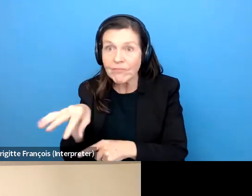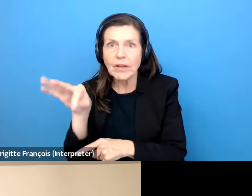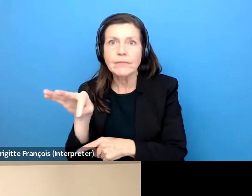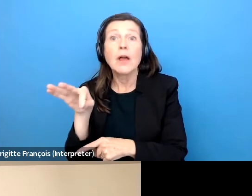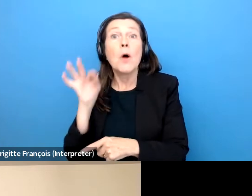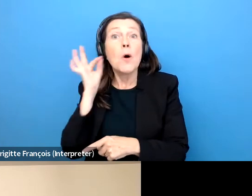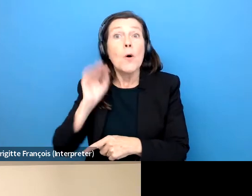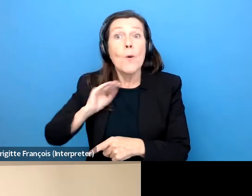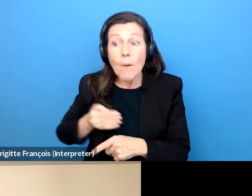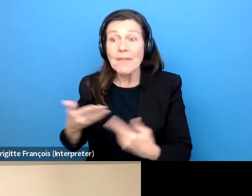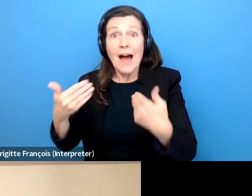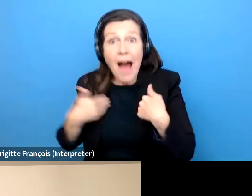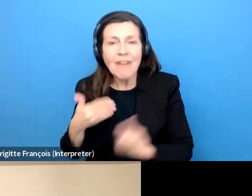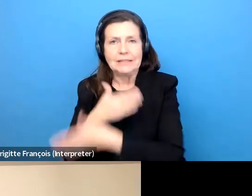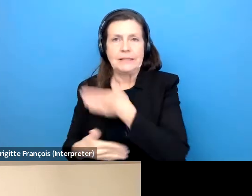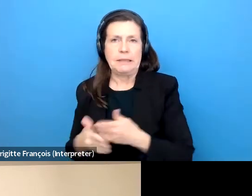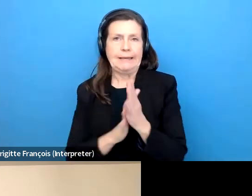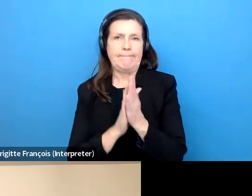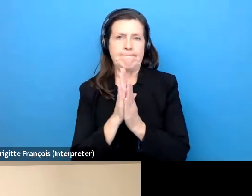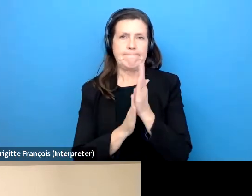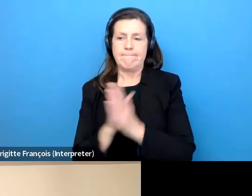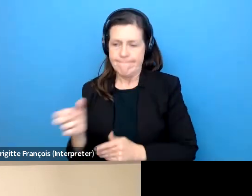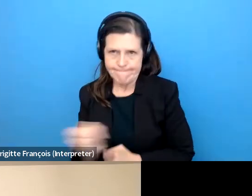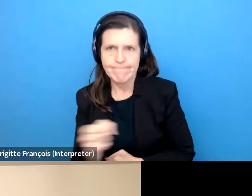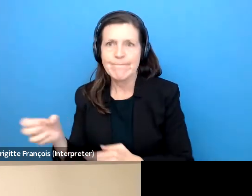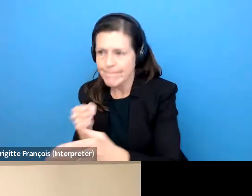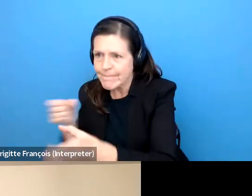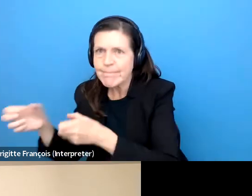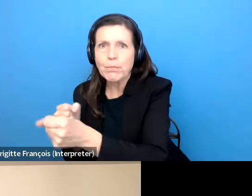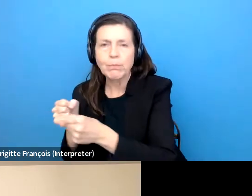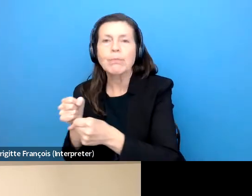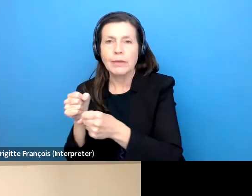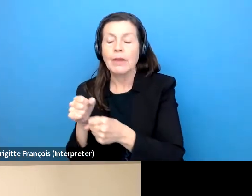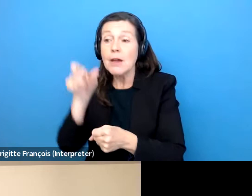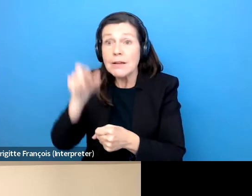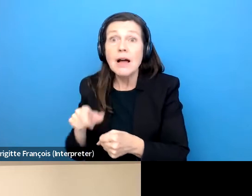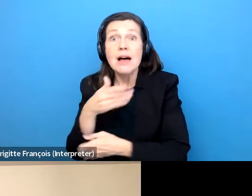I have to admit that most probably, the first signs that this is true,